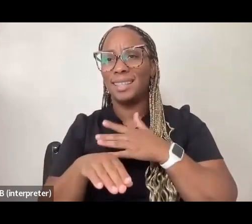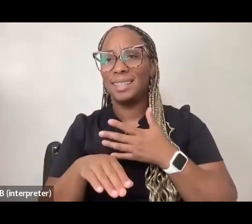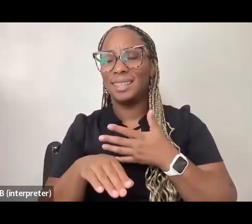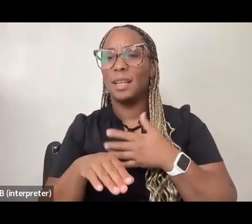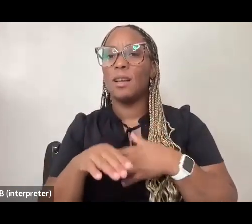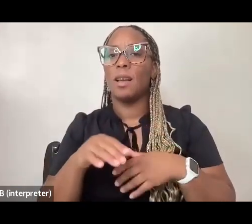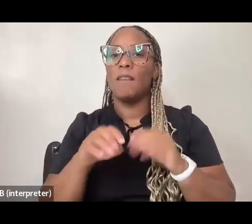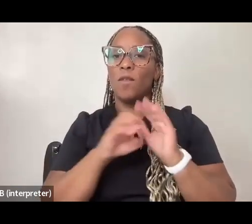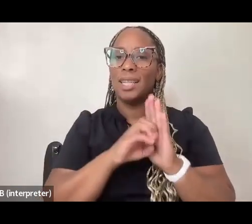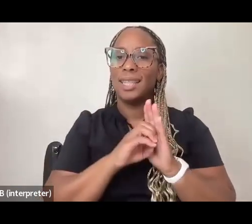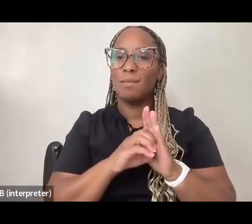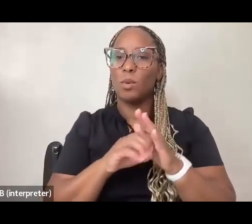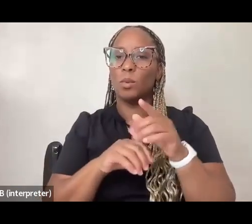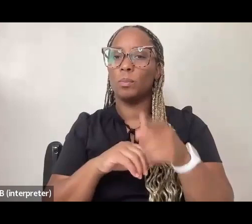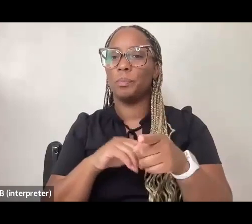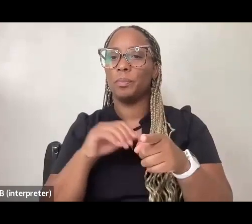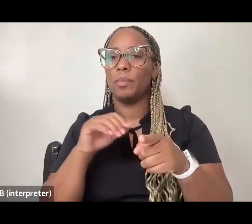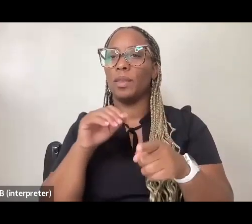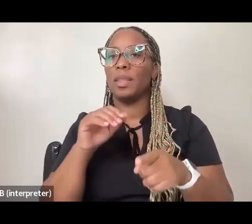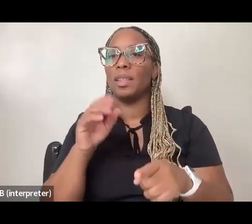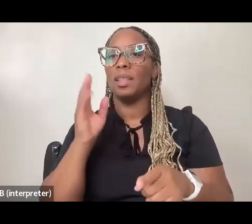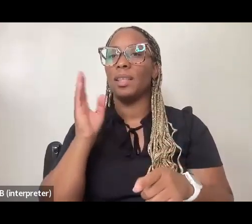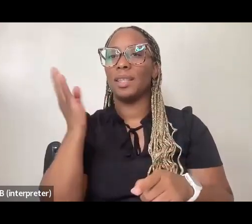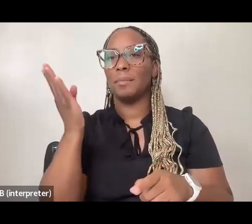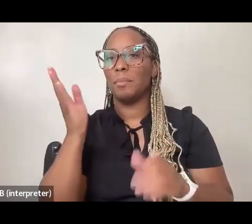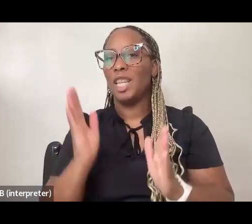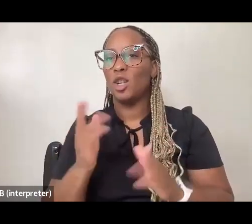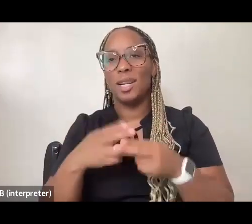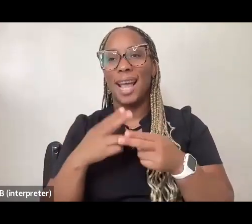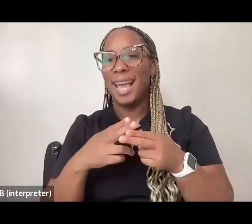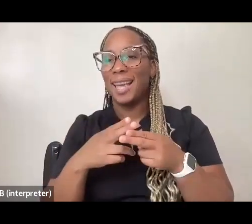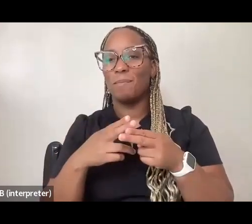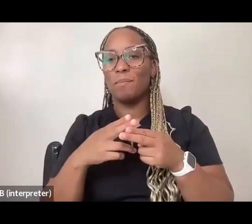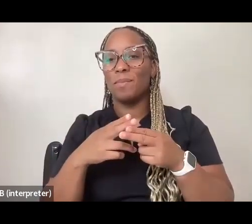For instance, the speaker names are not super high